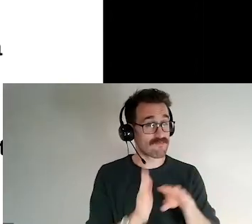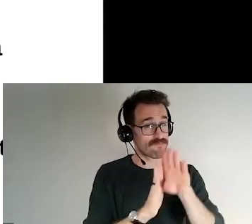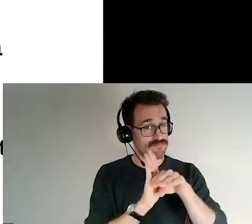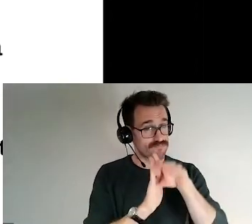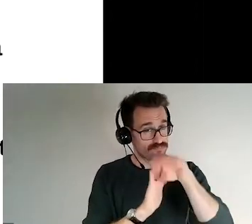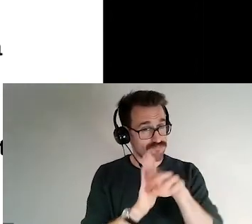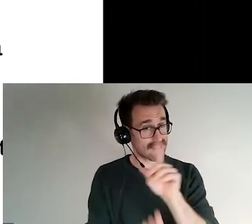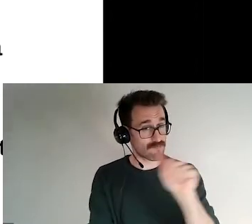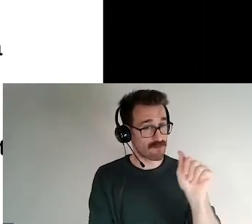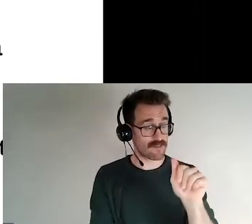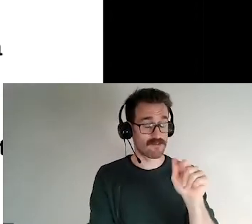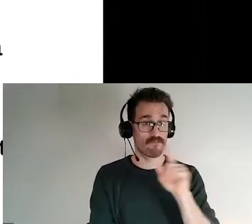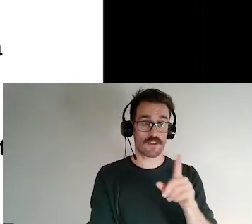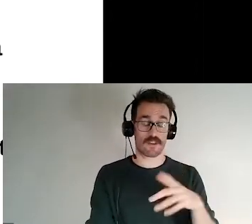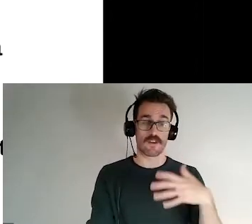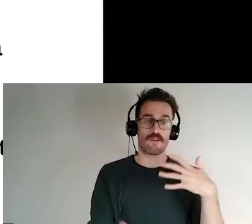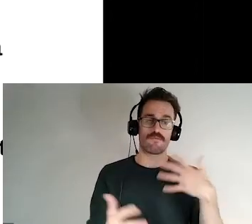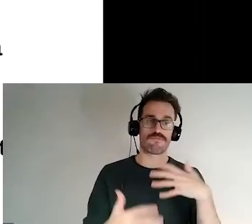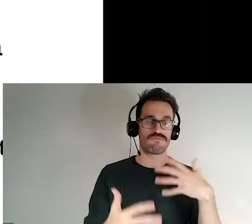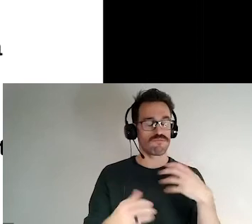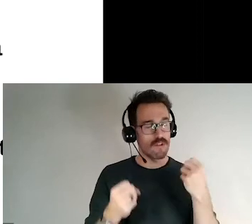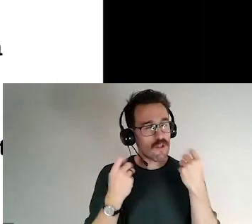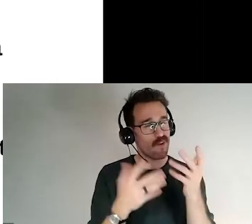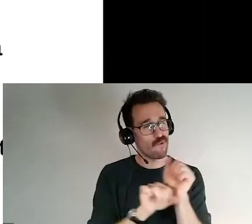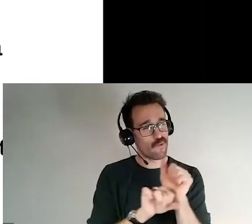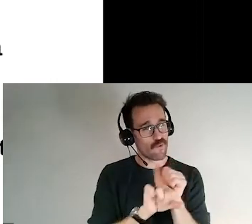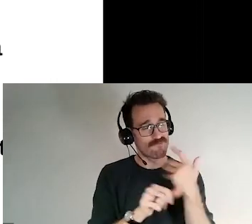really does require an ongoing and consistent expansion of the work.